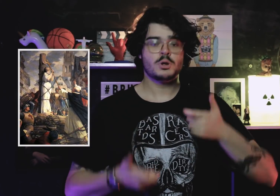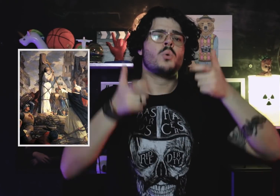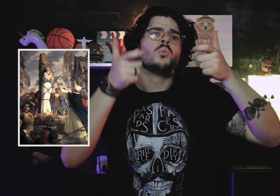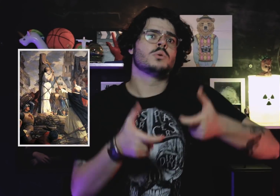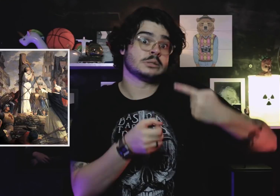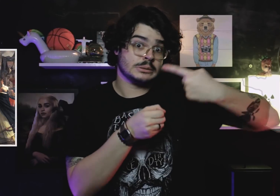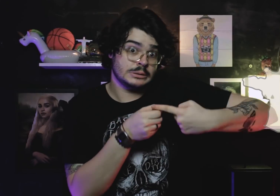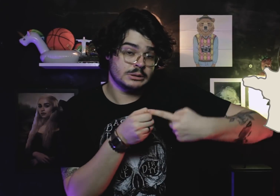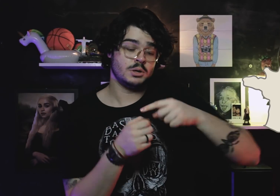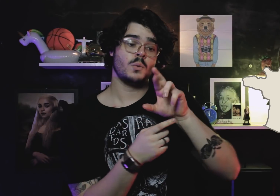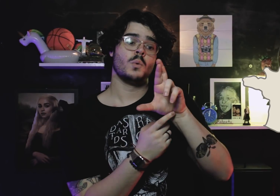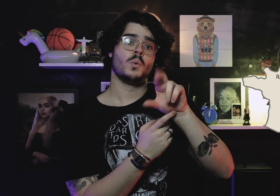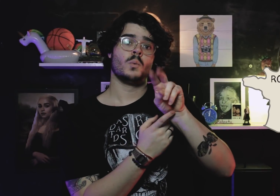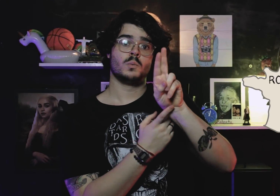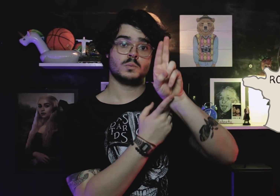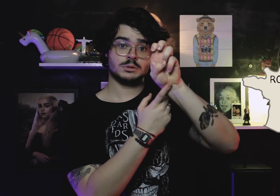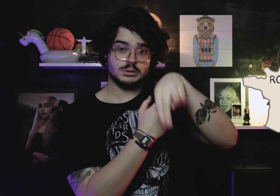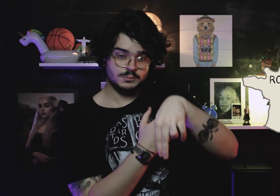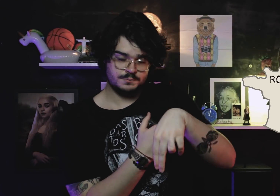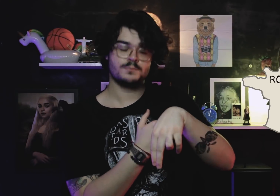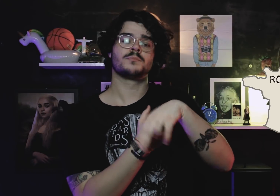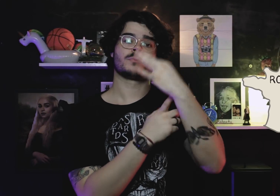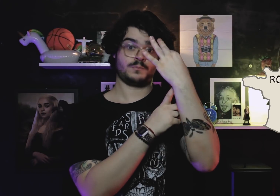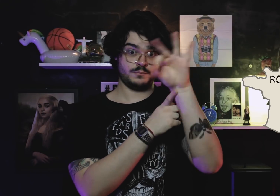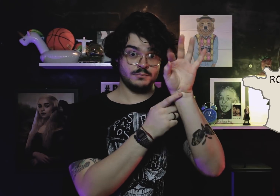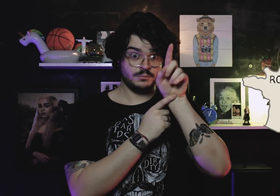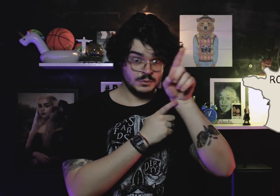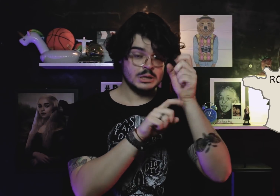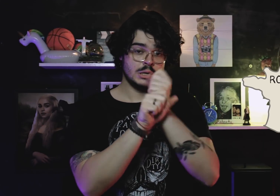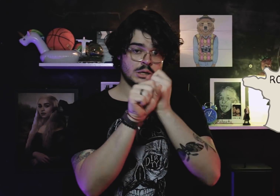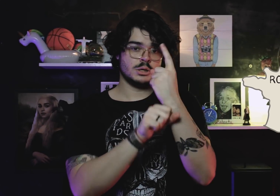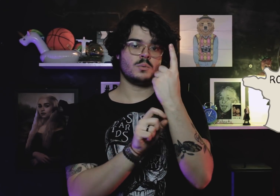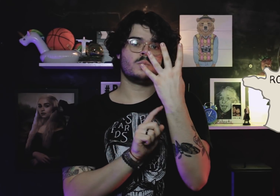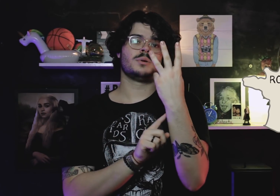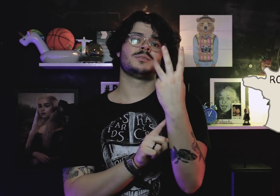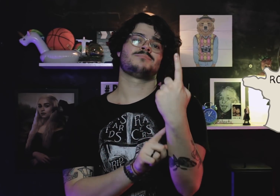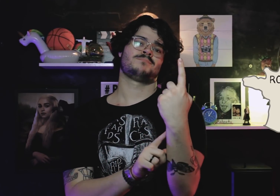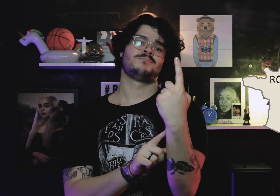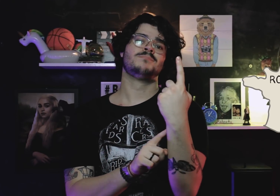in the city of Rouen, France, in 1431.